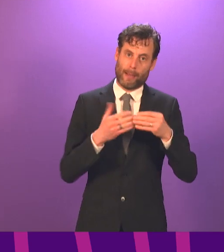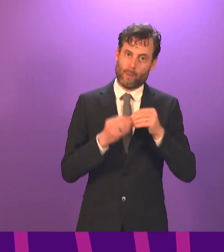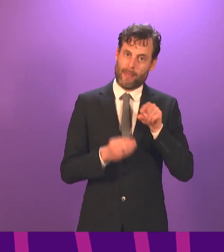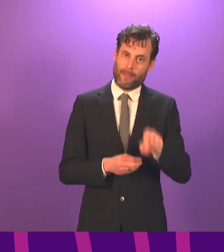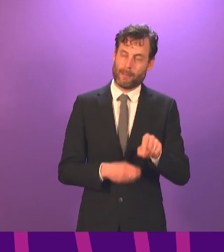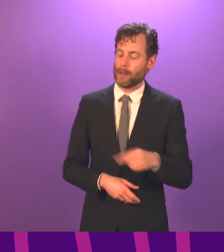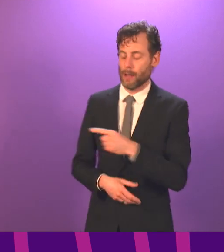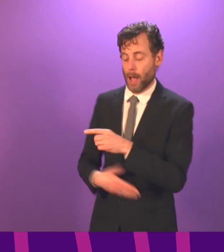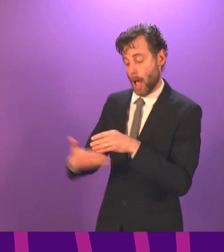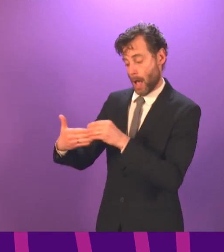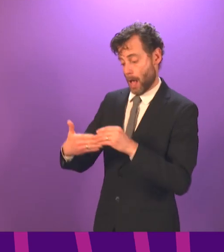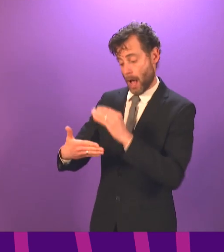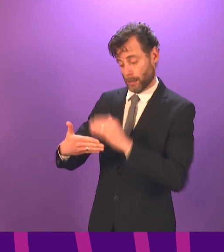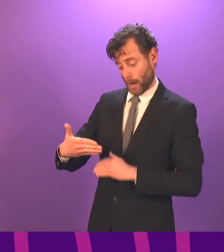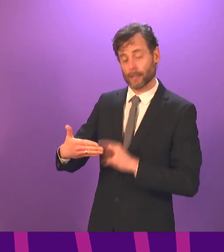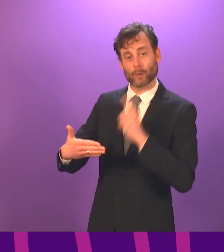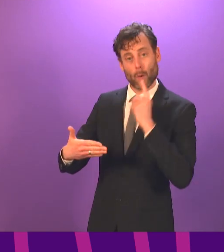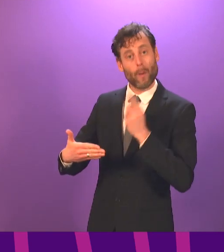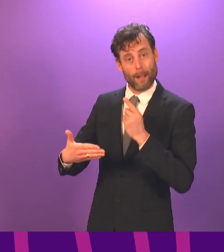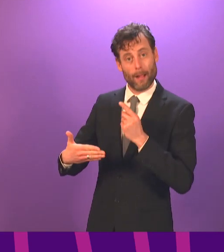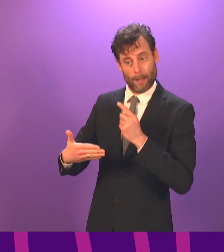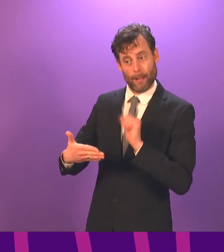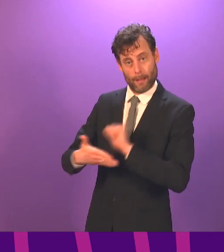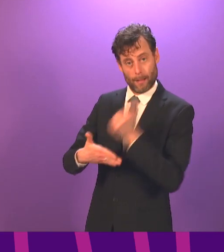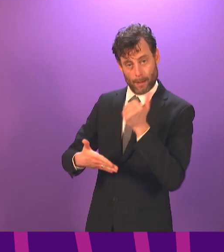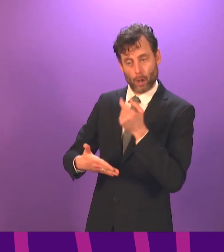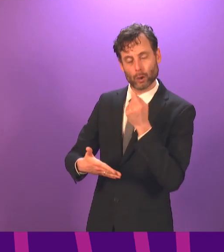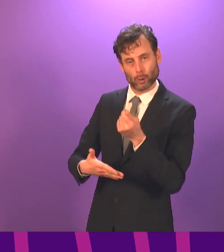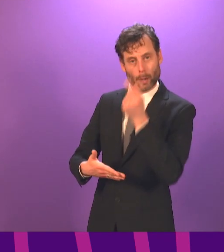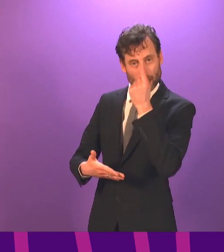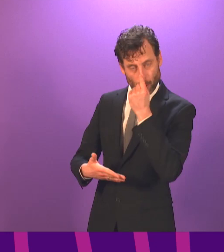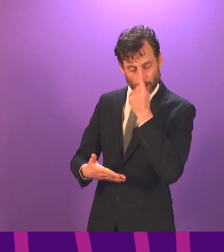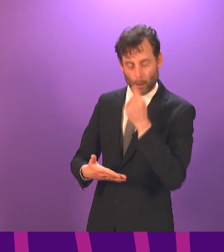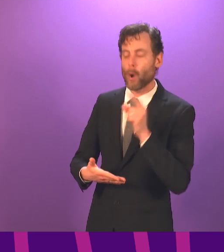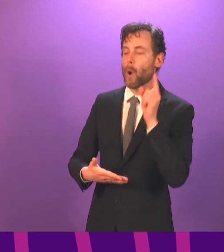as soon as possible. Purdah rules will be followed, as they always are. The First Minister